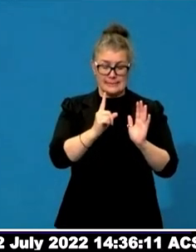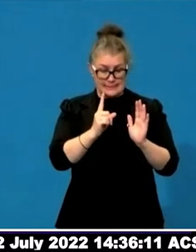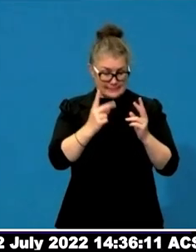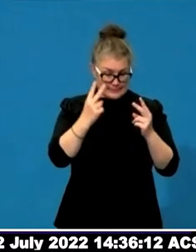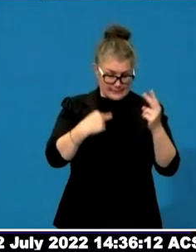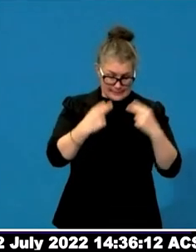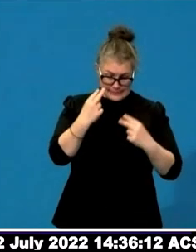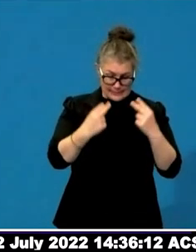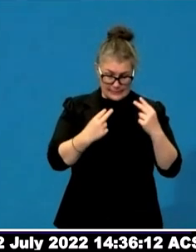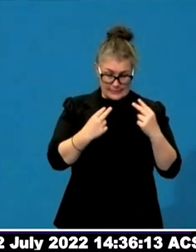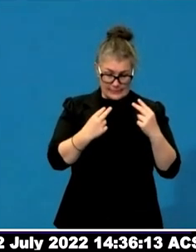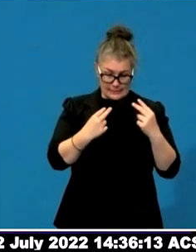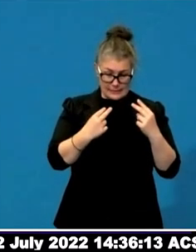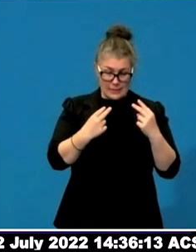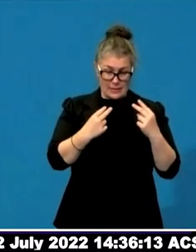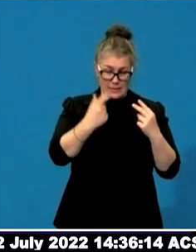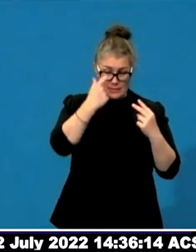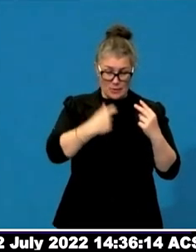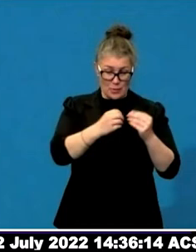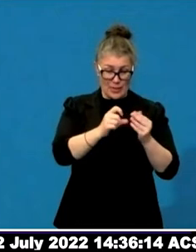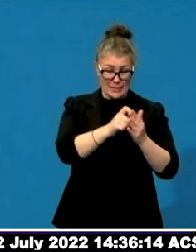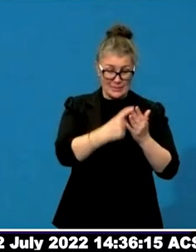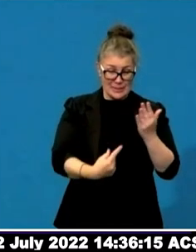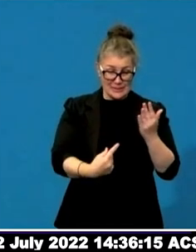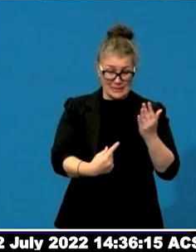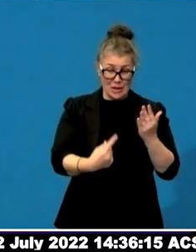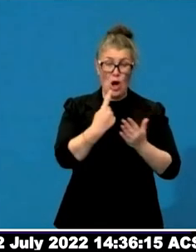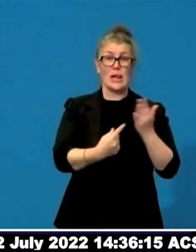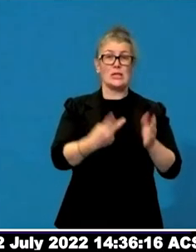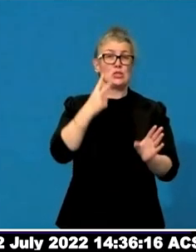Excuse me. I'm 45, 46 next month.